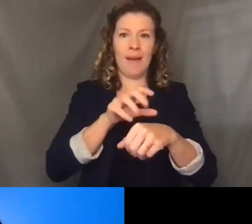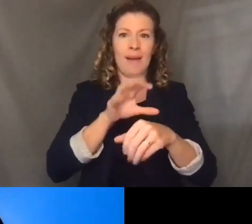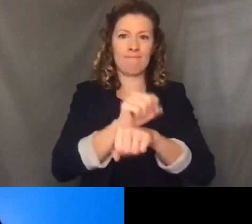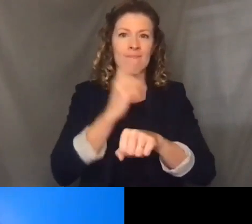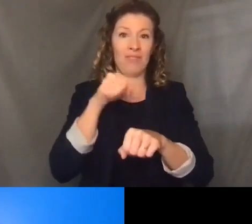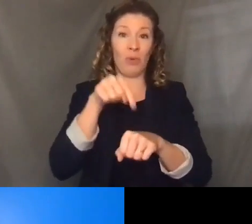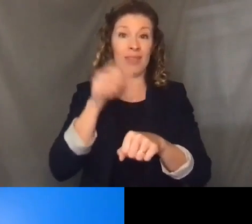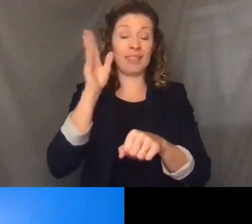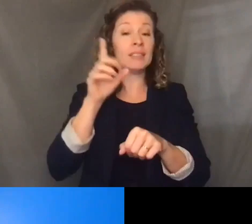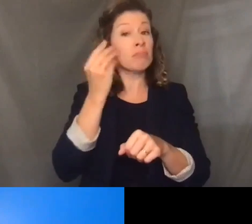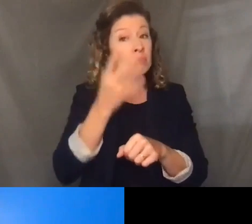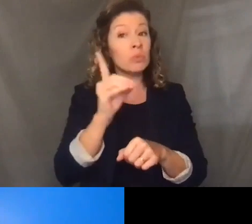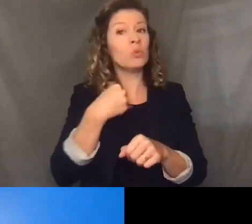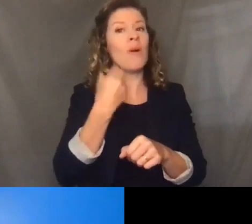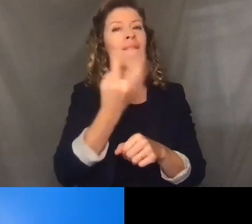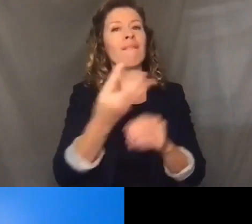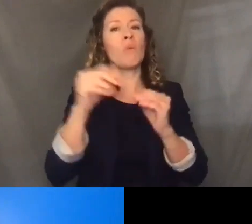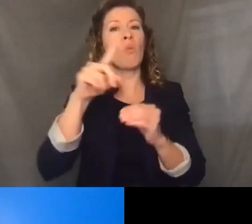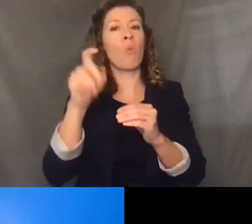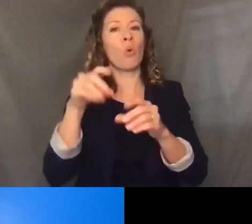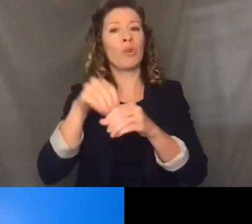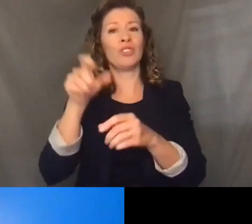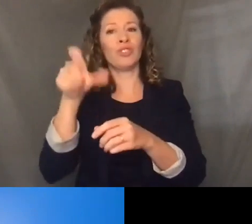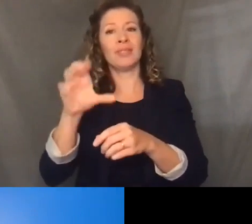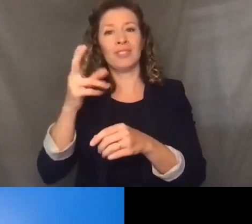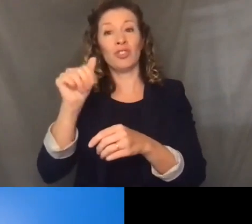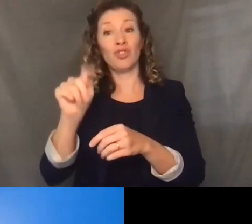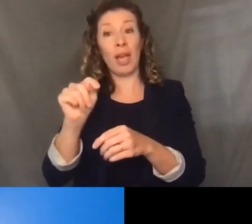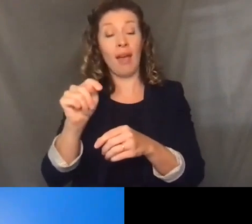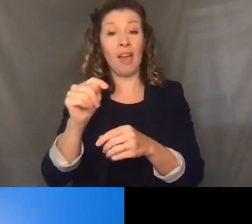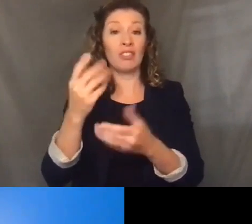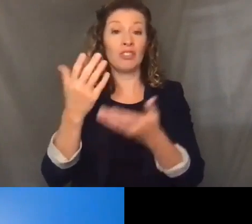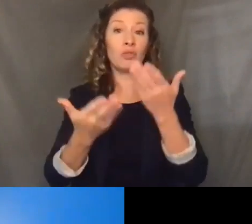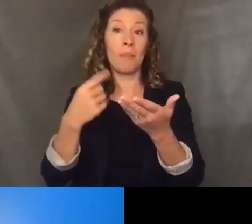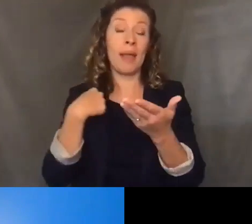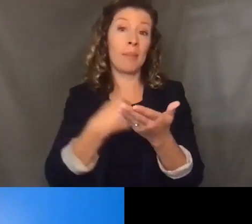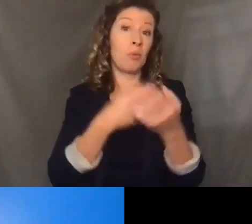couple more questions that are in the chat we can maybe transition to our general discussion